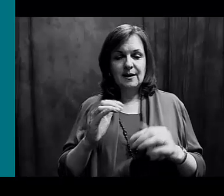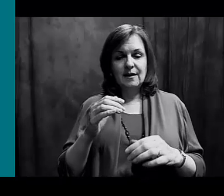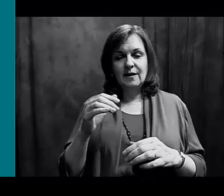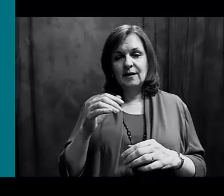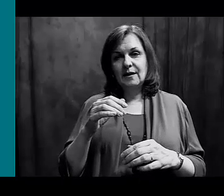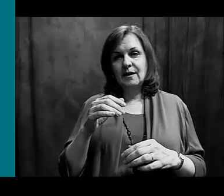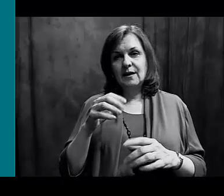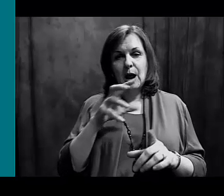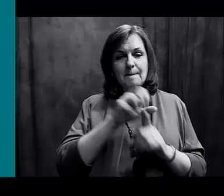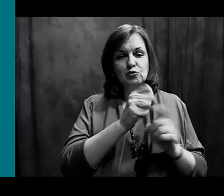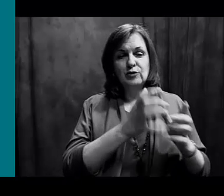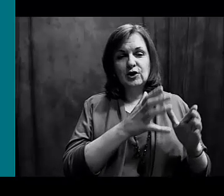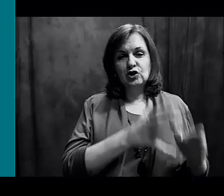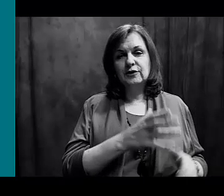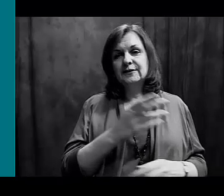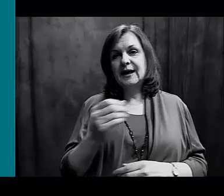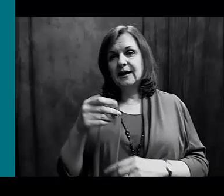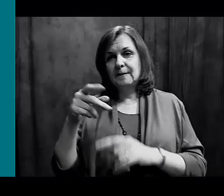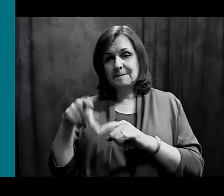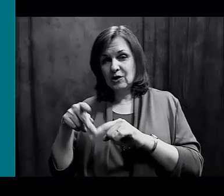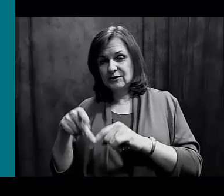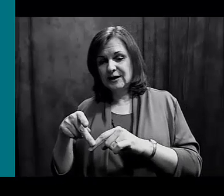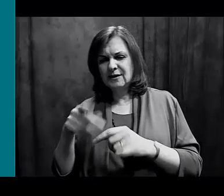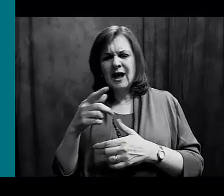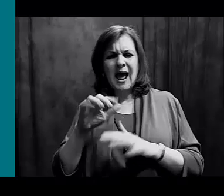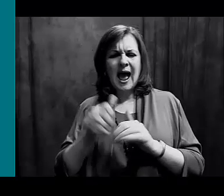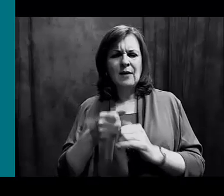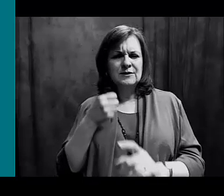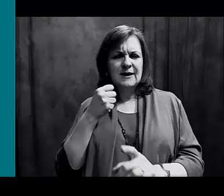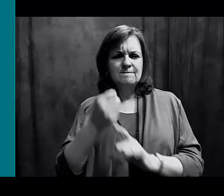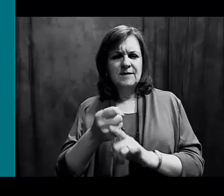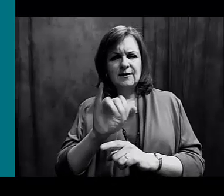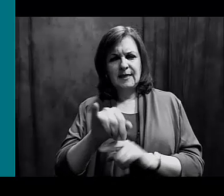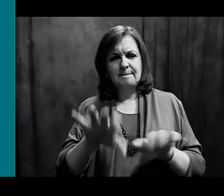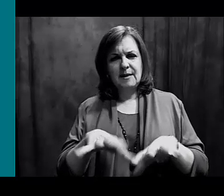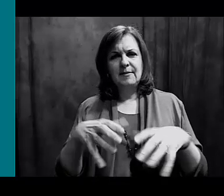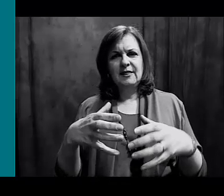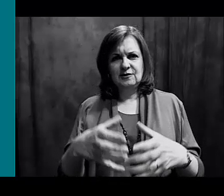is what effect is it having on the population?? and really what we see is